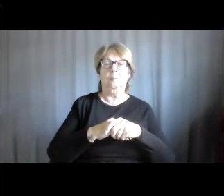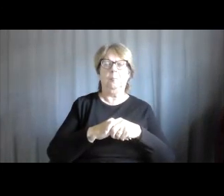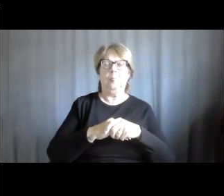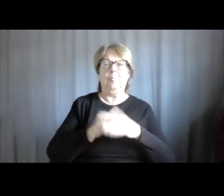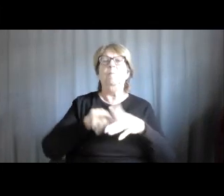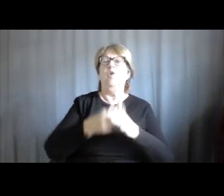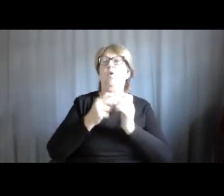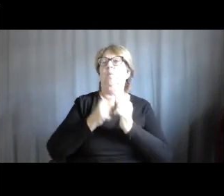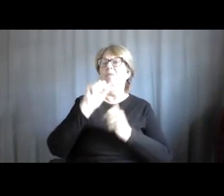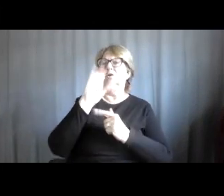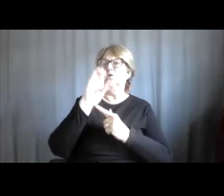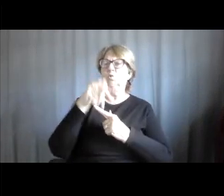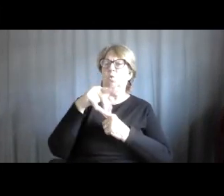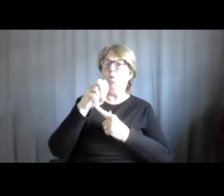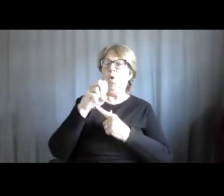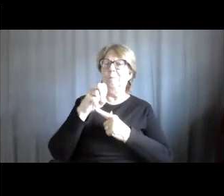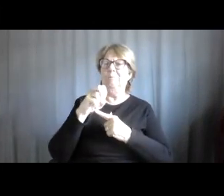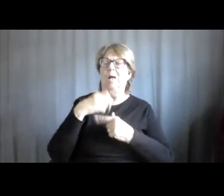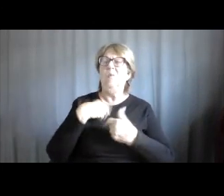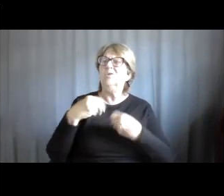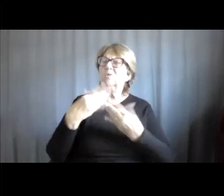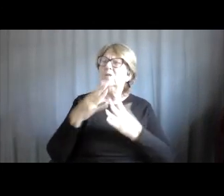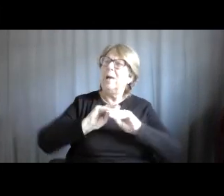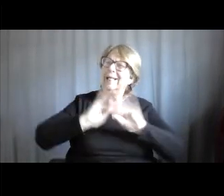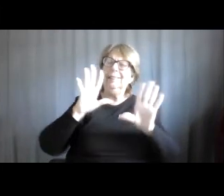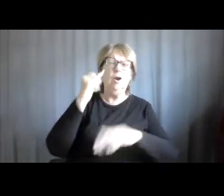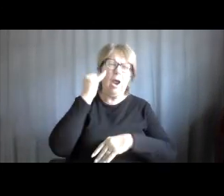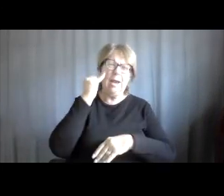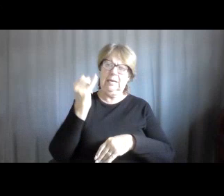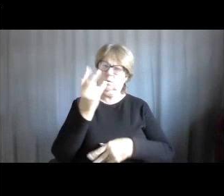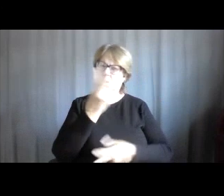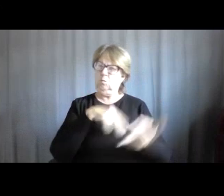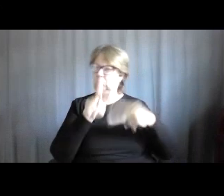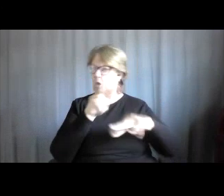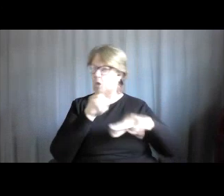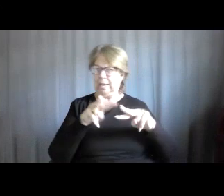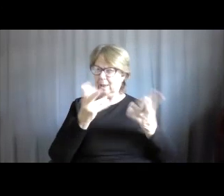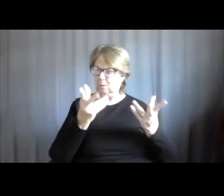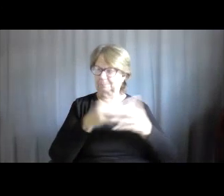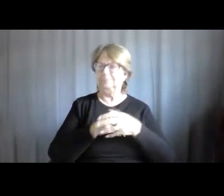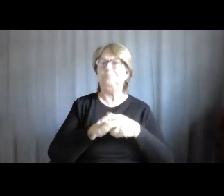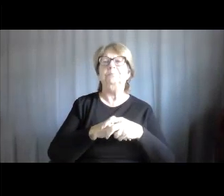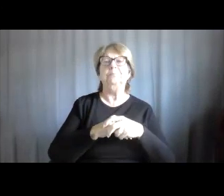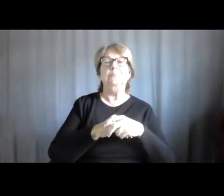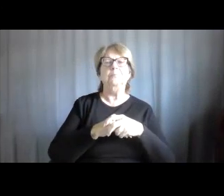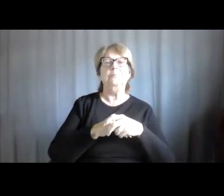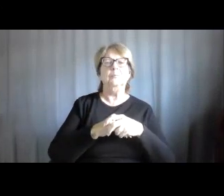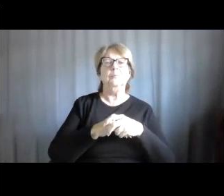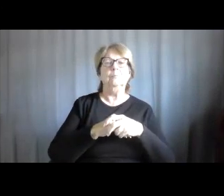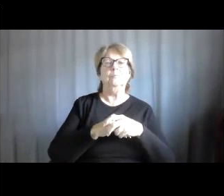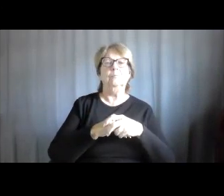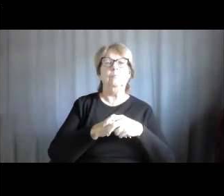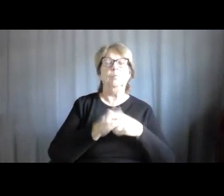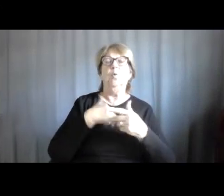I want to give everybody a clear idea of what we're looking at. [Roby Poche (DES)] We assessed the buildings on